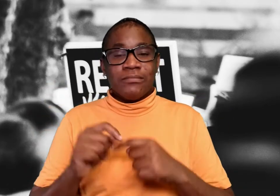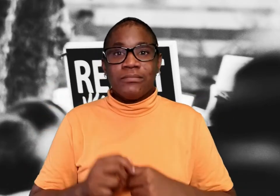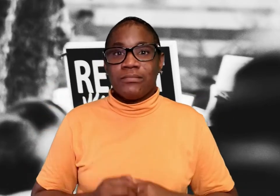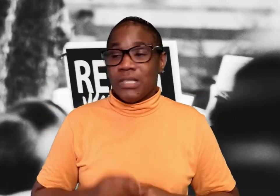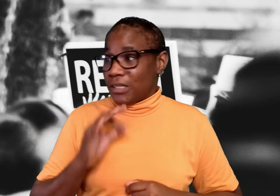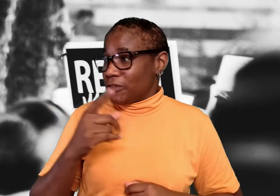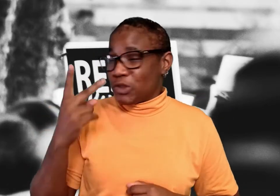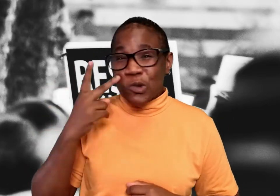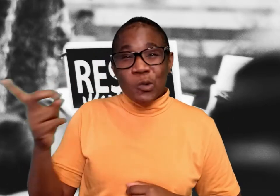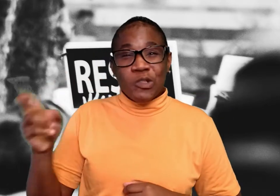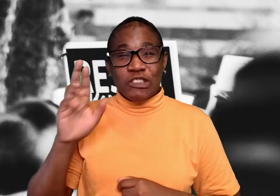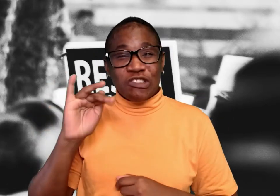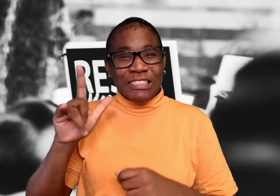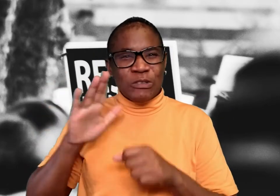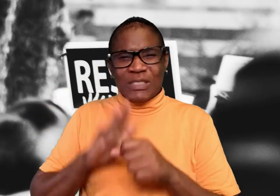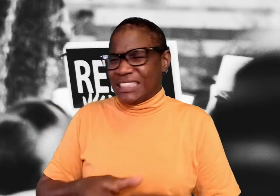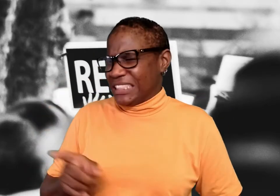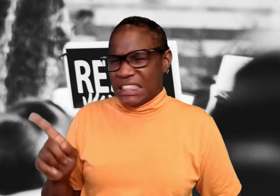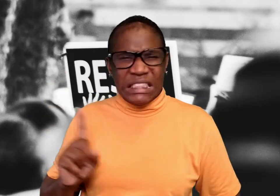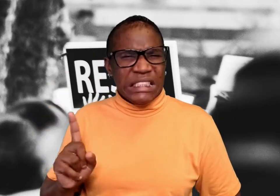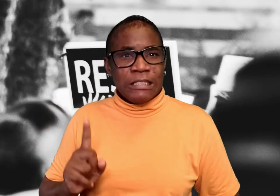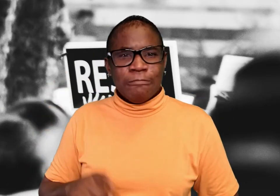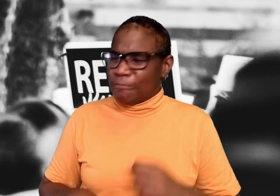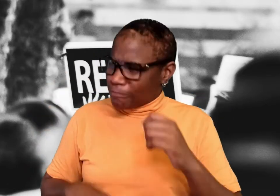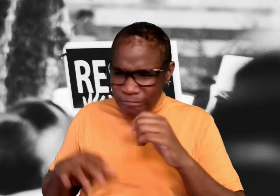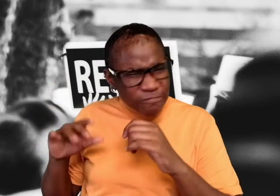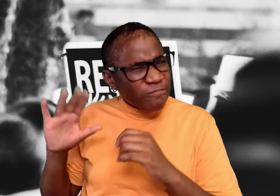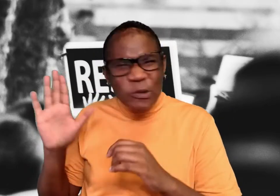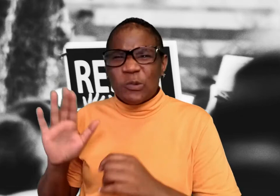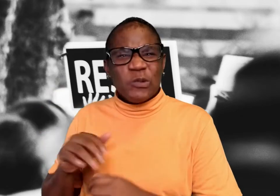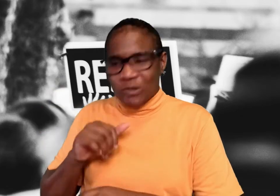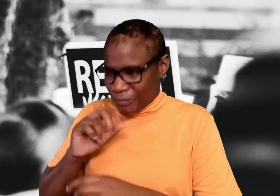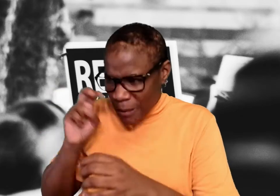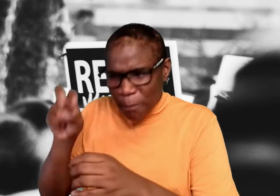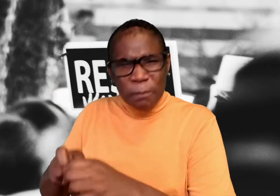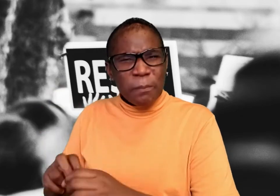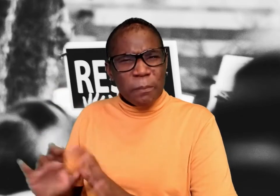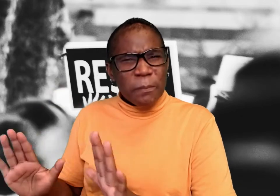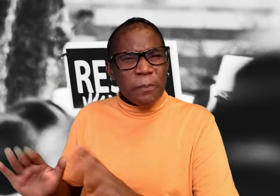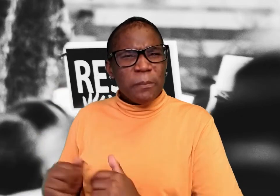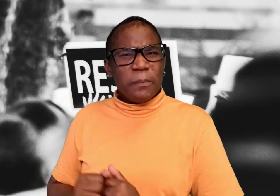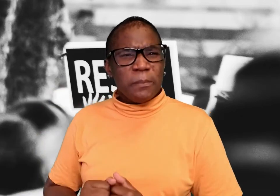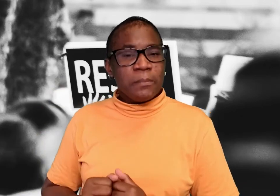If anyone sees racial oppression, then they must act and get involved.